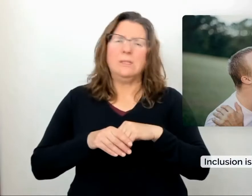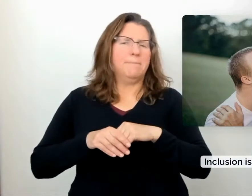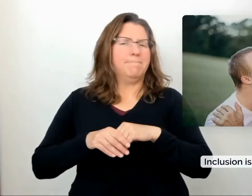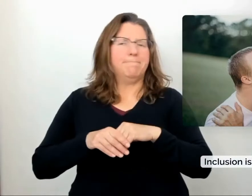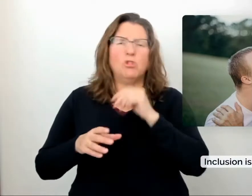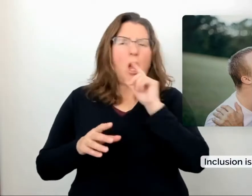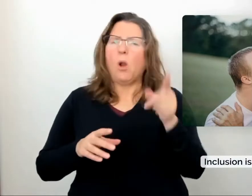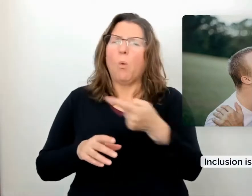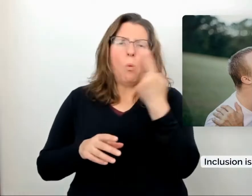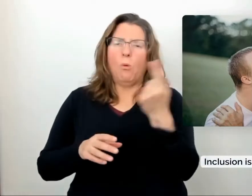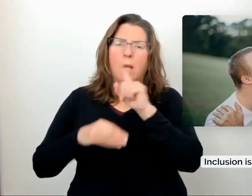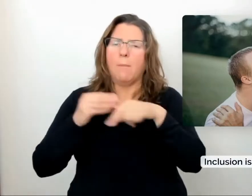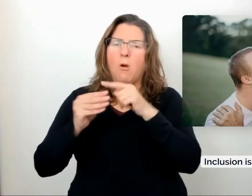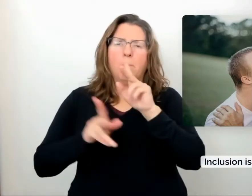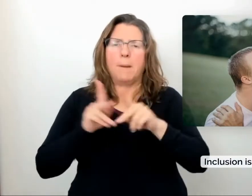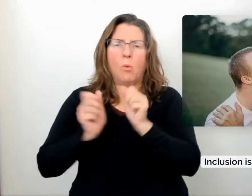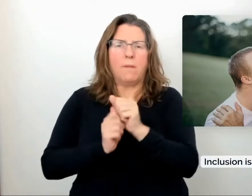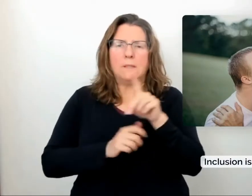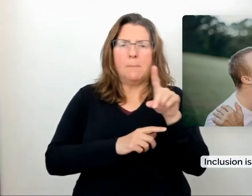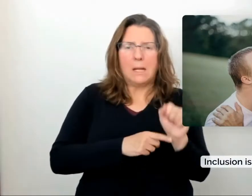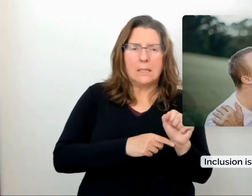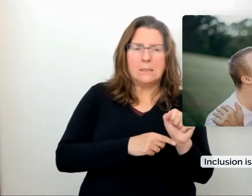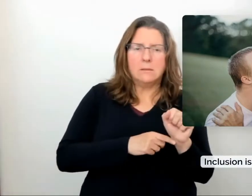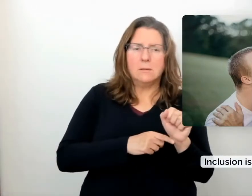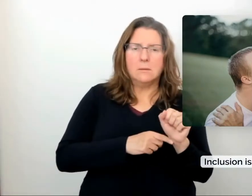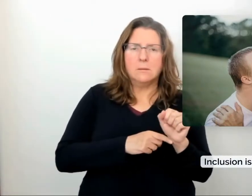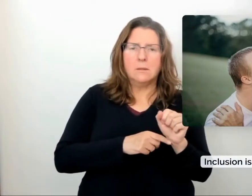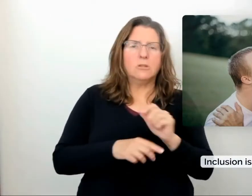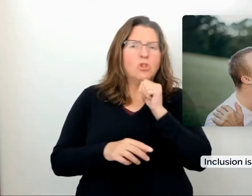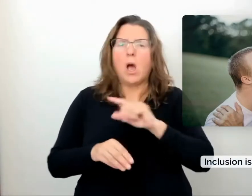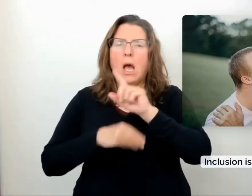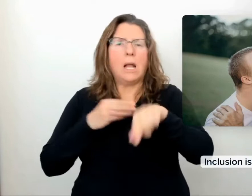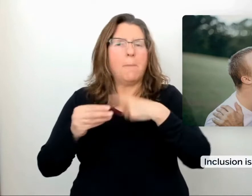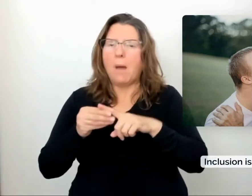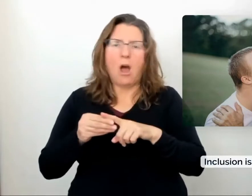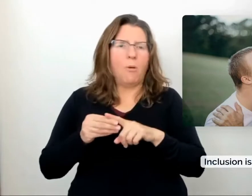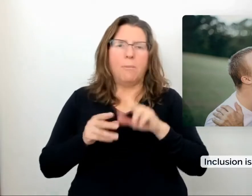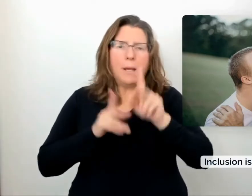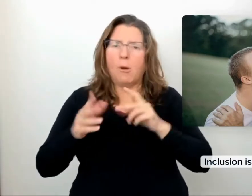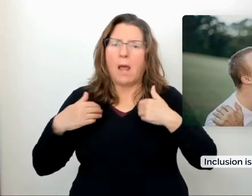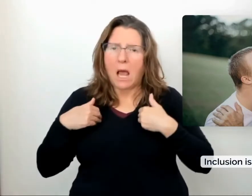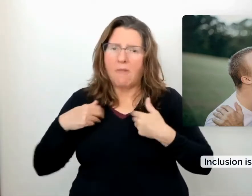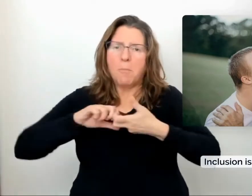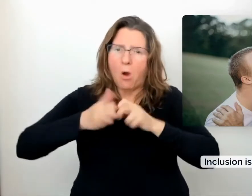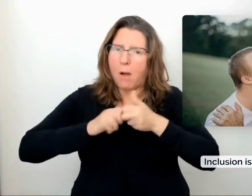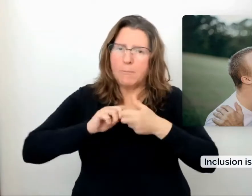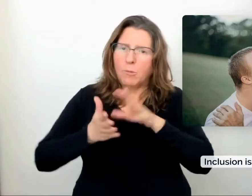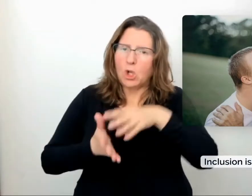Inclusion is not just about people with disabilities. It is not just for people with learning difficulties.